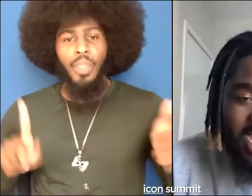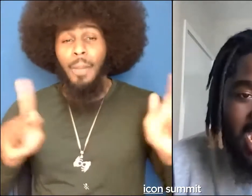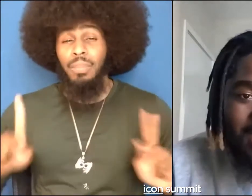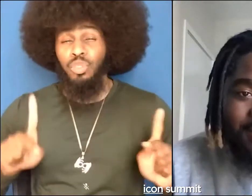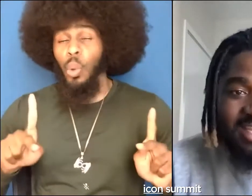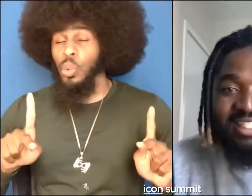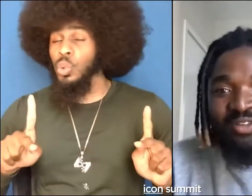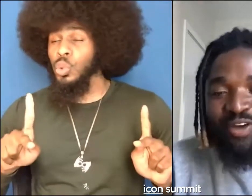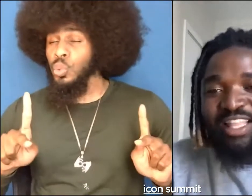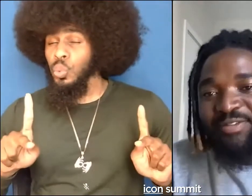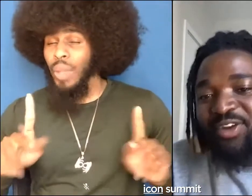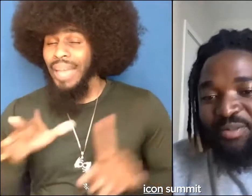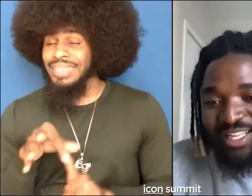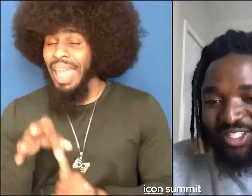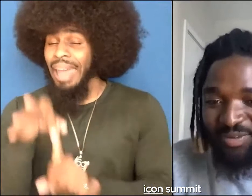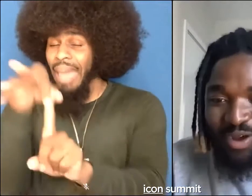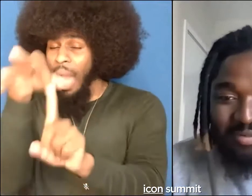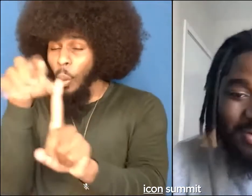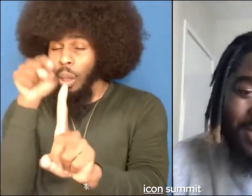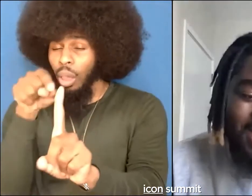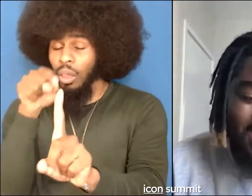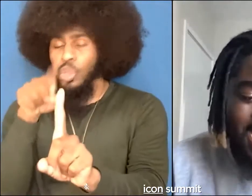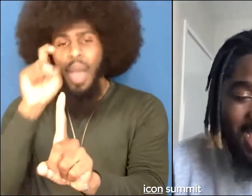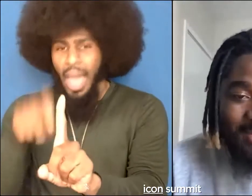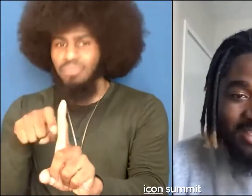And to find that freedom is to be vulnerable.